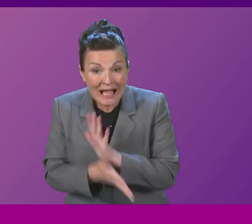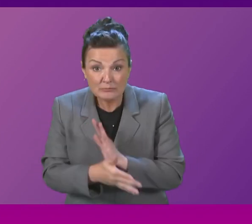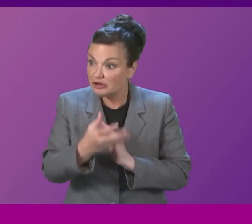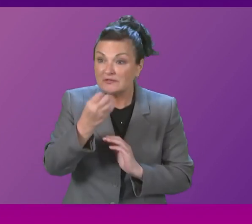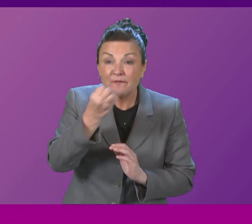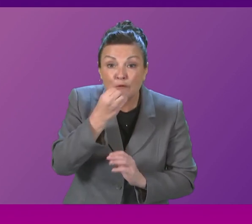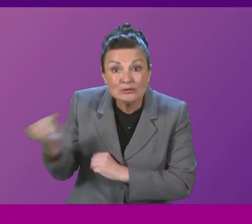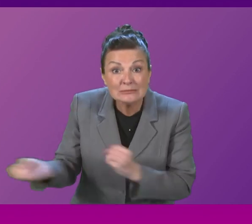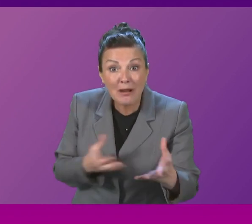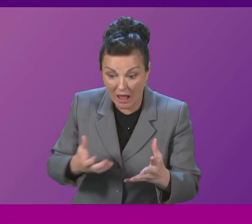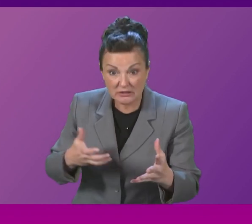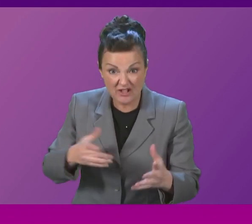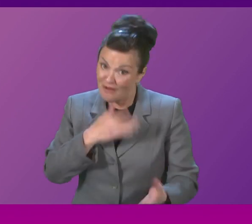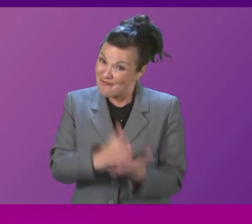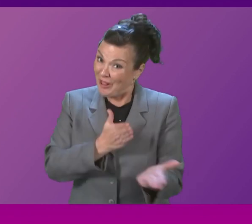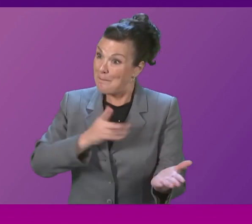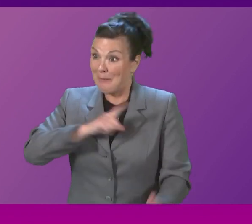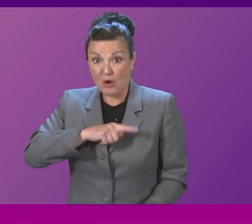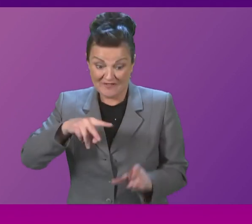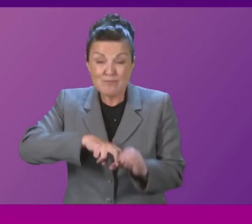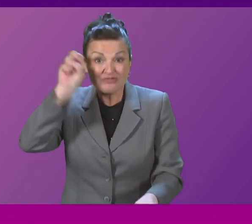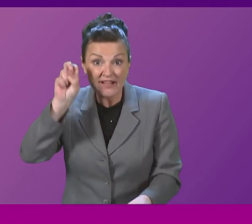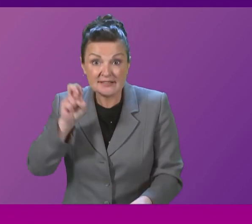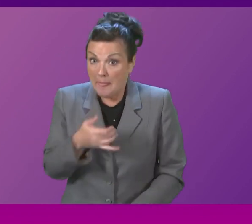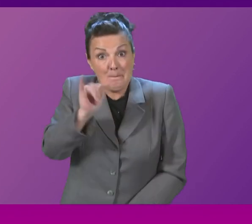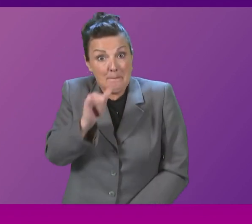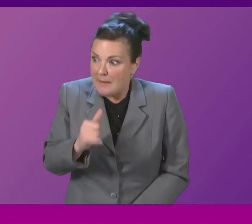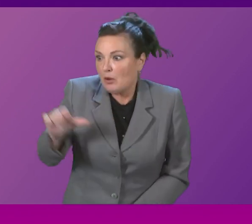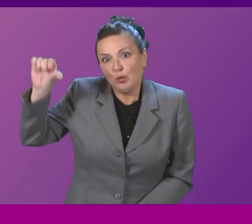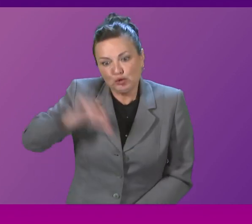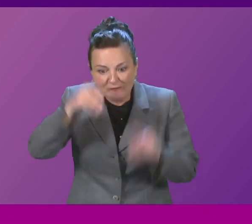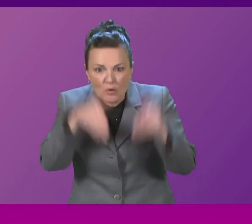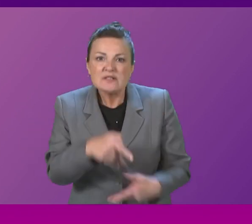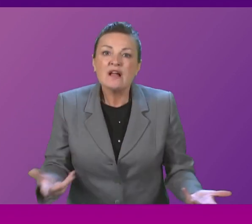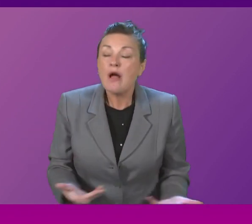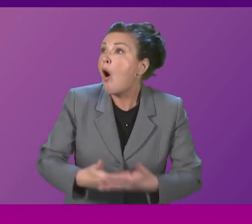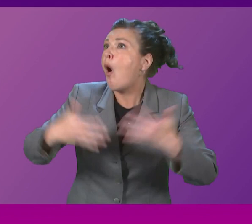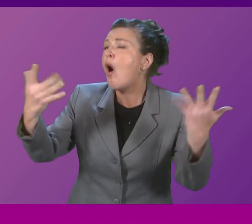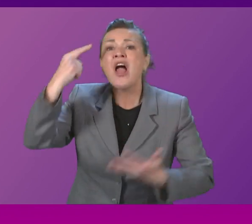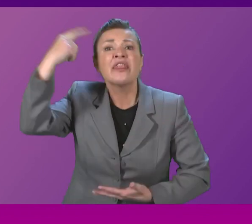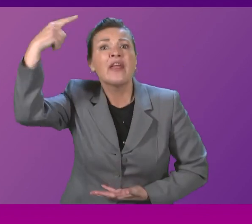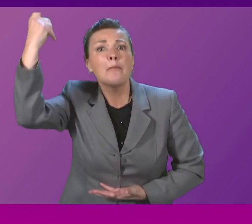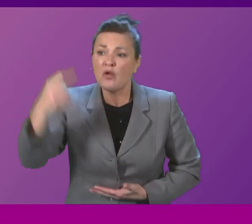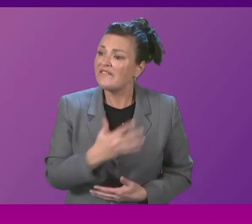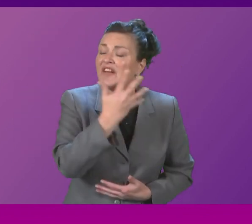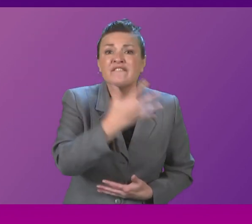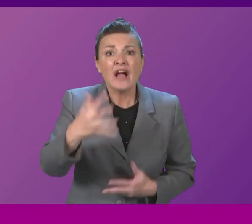that has been caused by Brexit, perhaps we might focus on that——or on the £55 billion